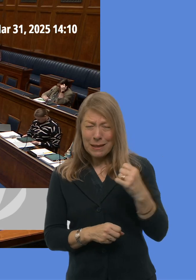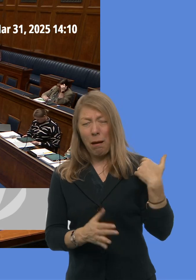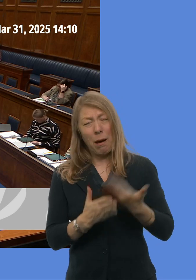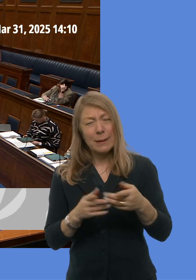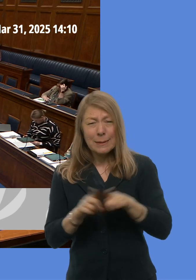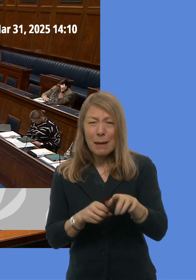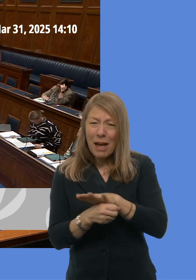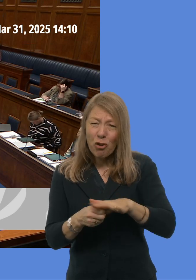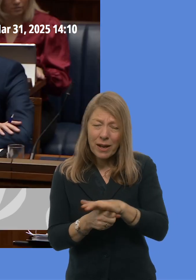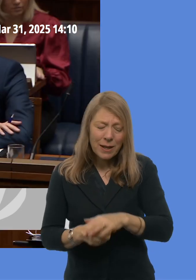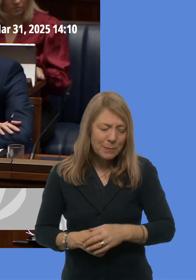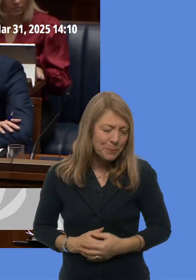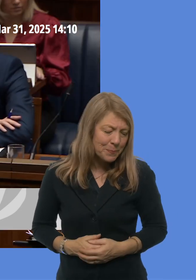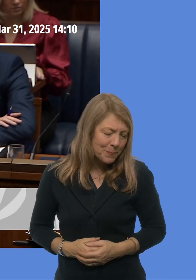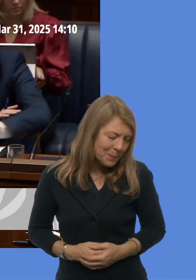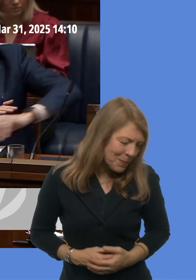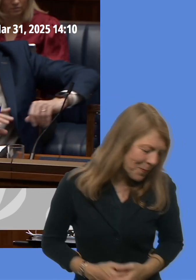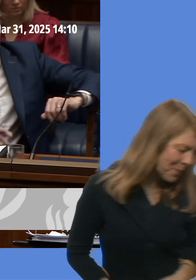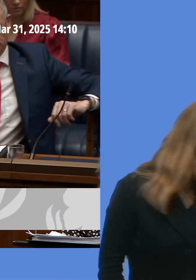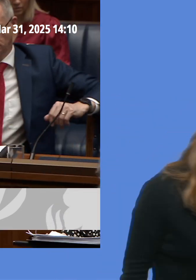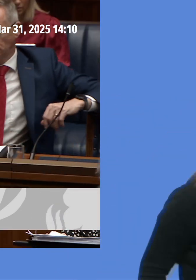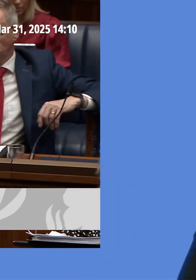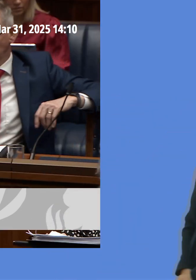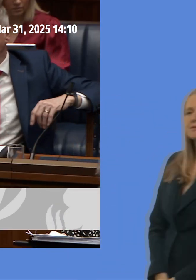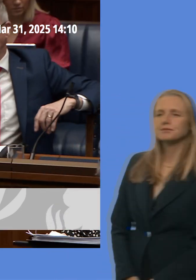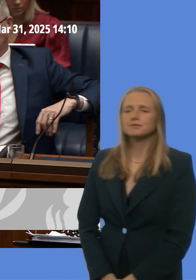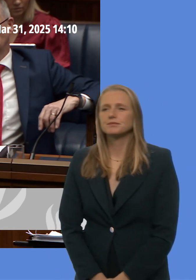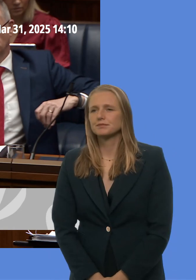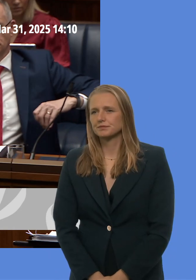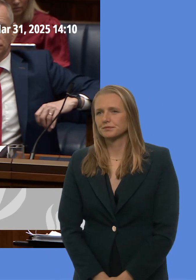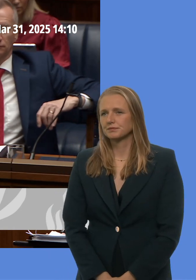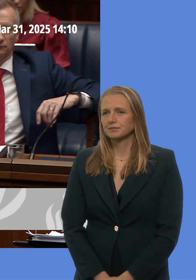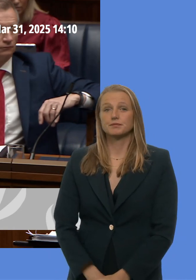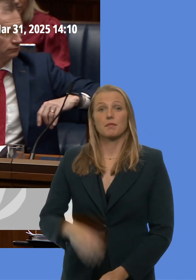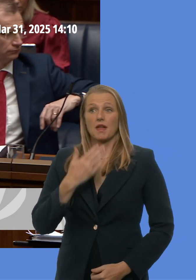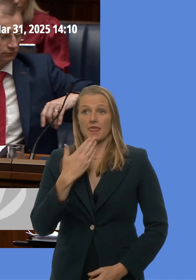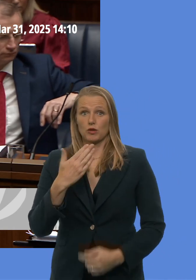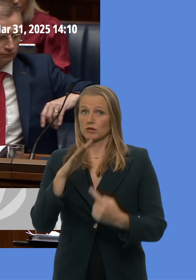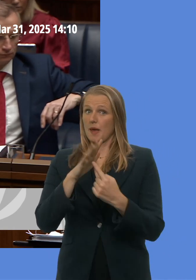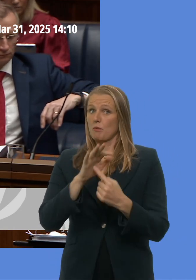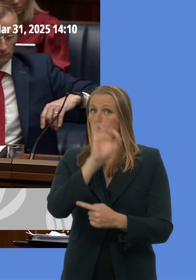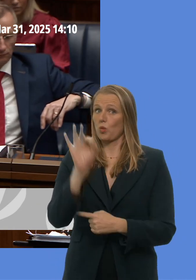Thank you, Mr Speaker. I thank the Member for his important question. If Government are having these types of interventions,